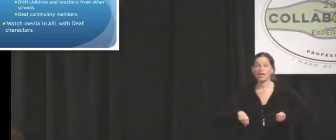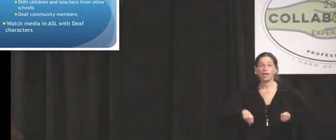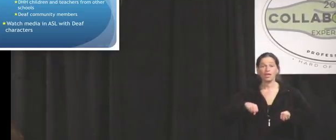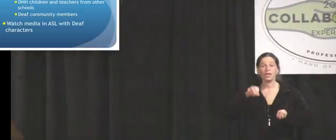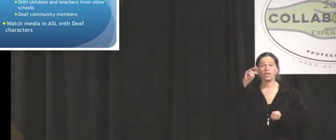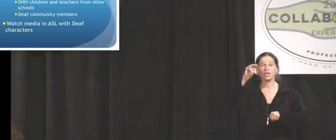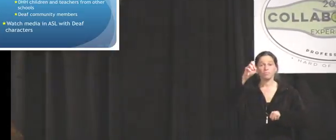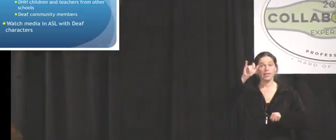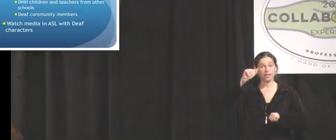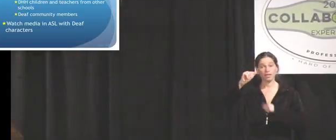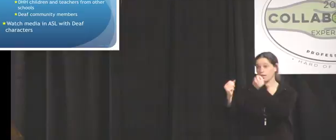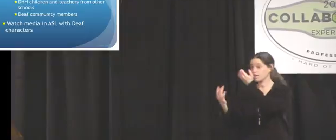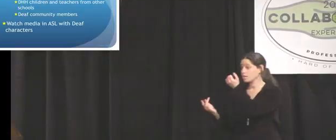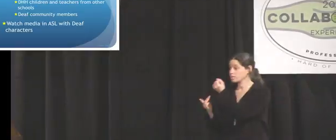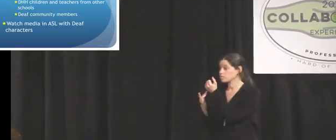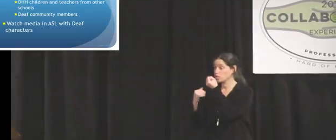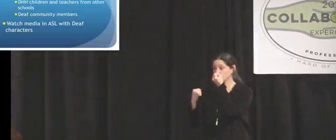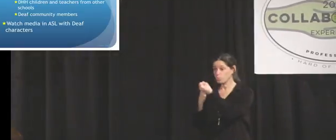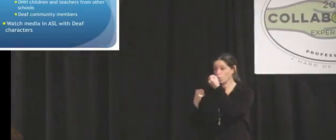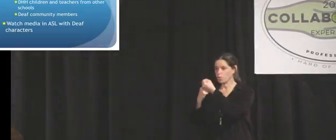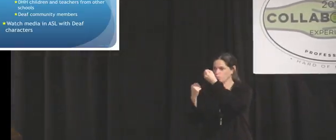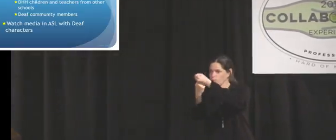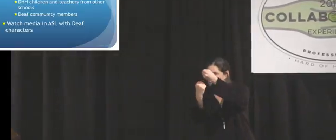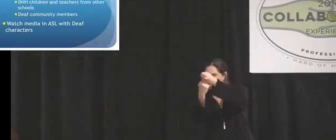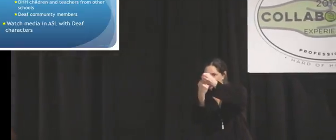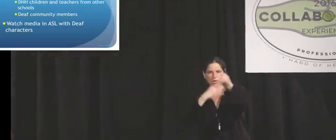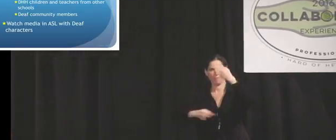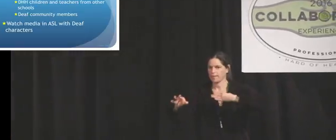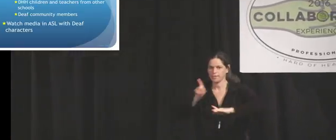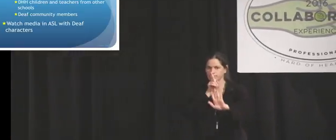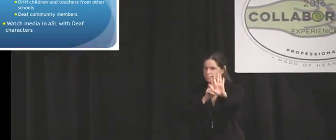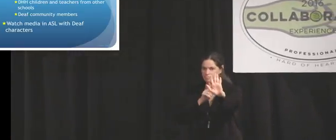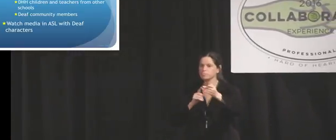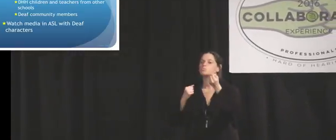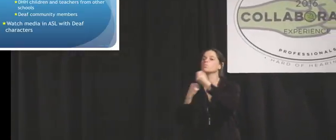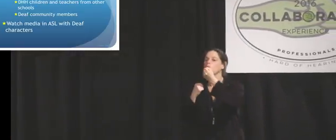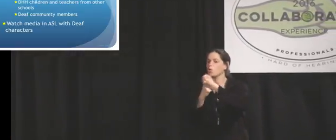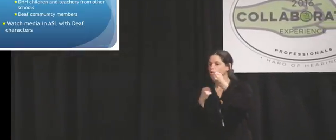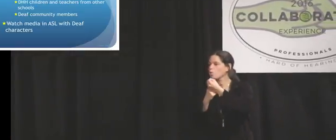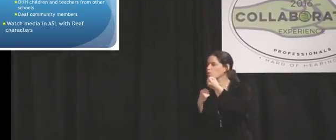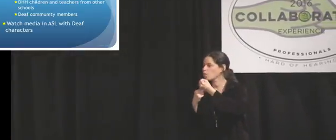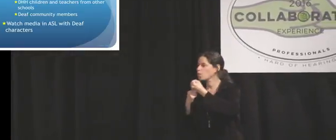This is my suggestion. You can use the media and technology that's out there as support. Not as a replacement for this --